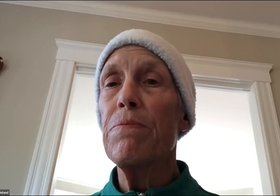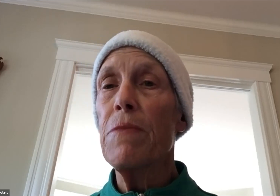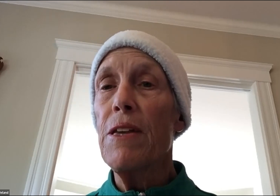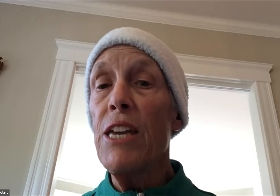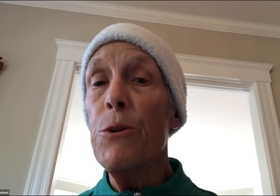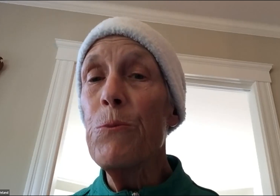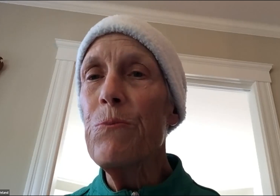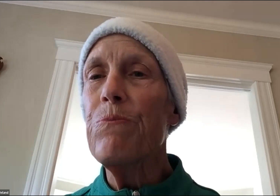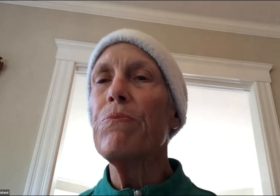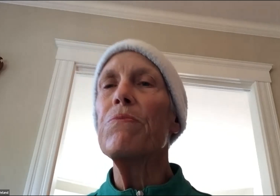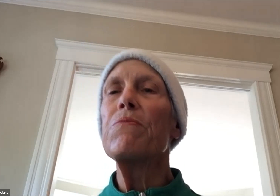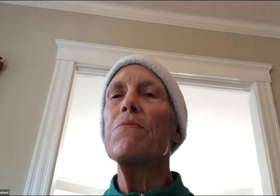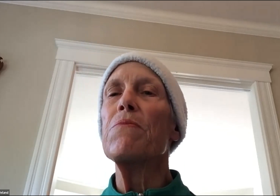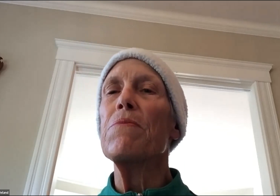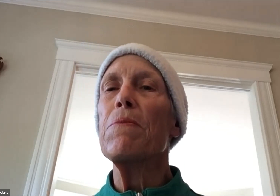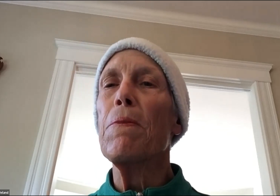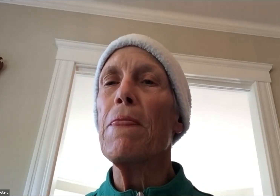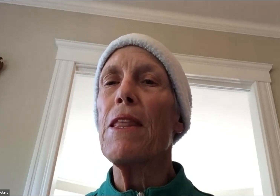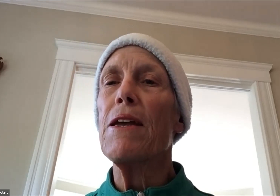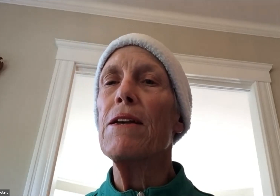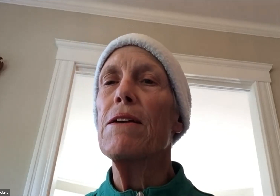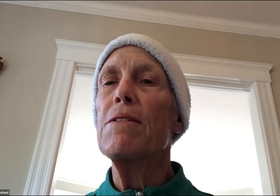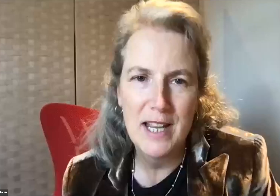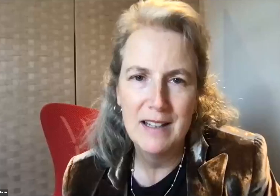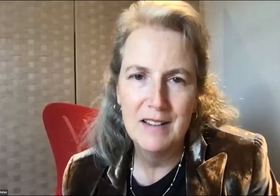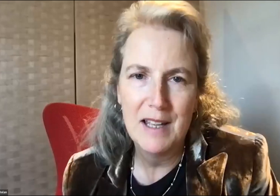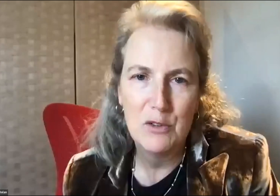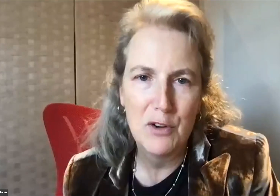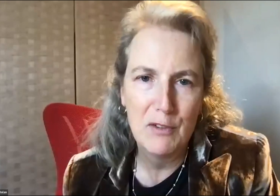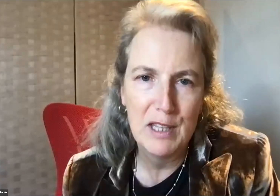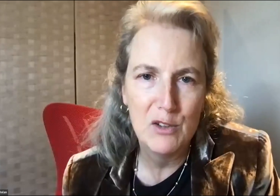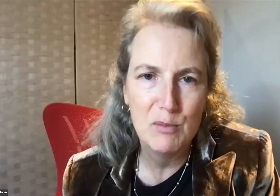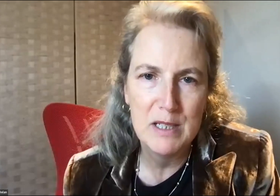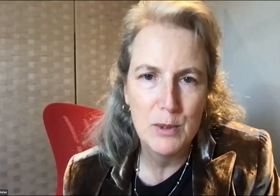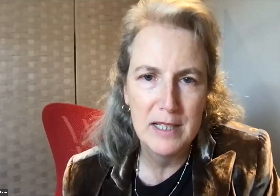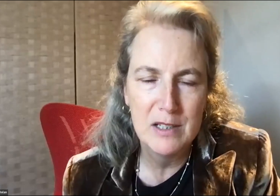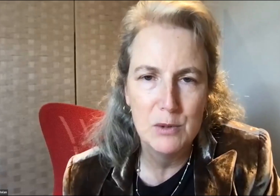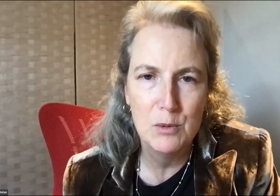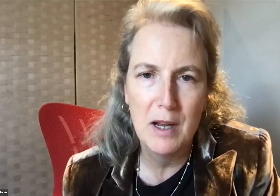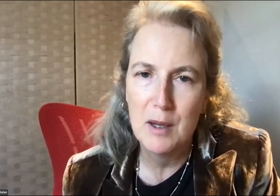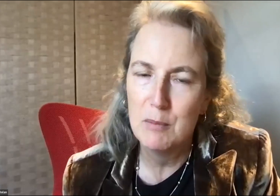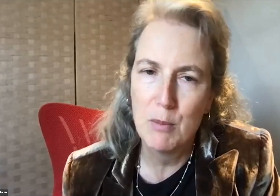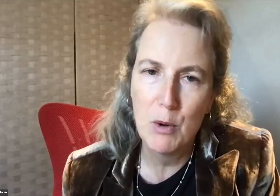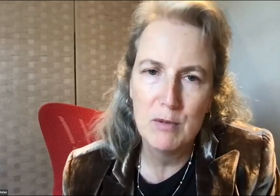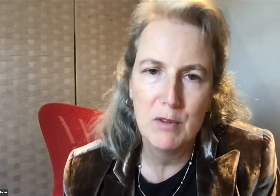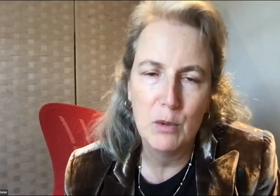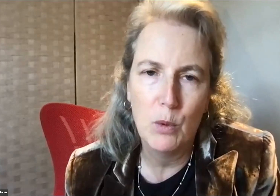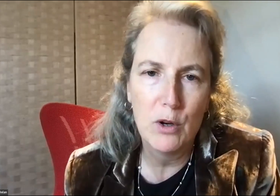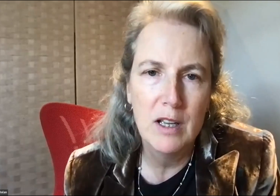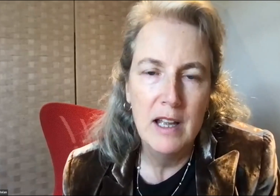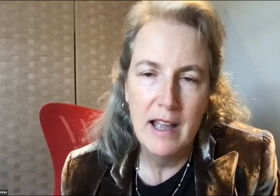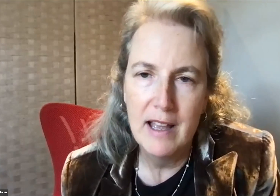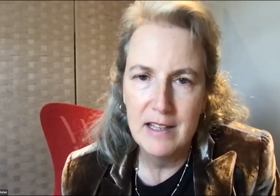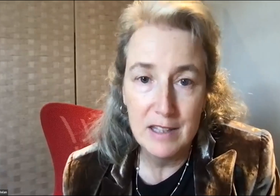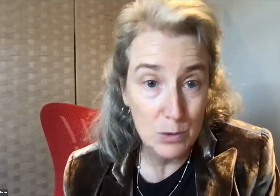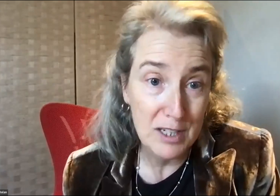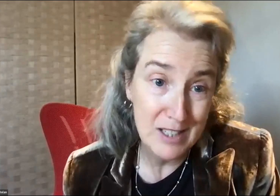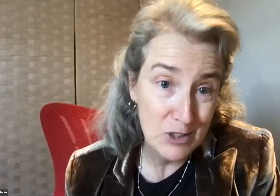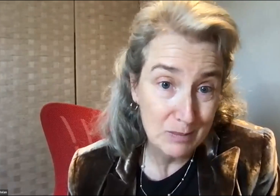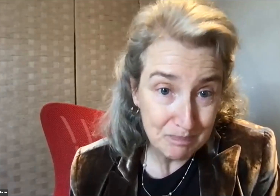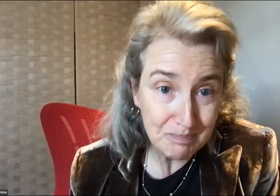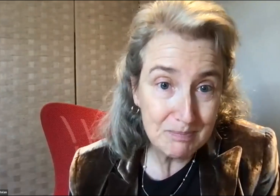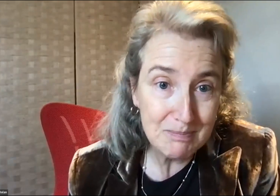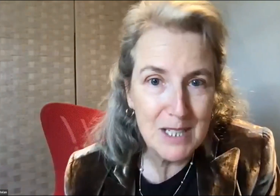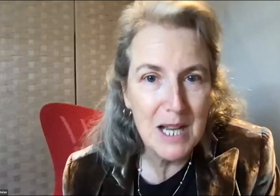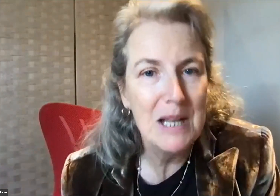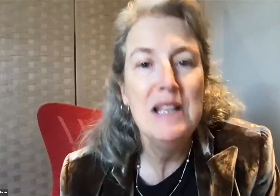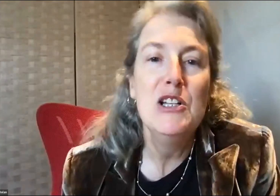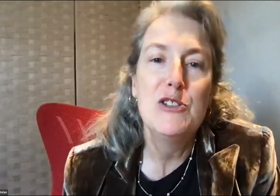Foundation. Thank you. Thank you, Jane. Thank you for everything you've been doing to promote the work and this organization.